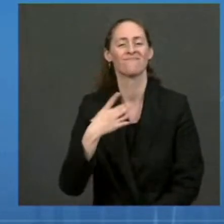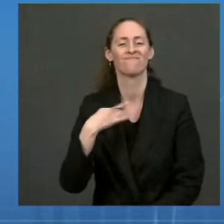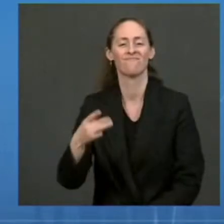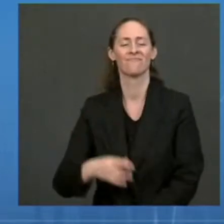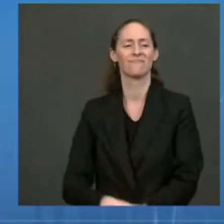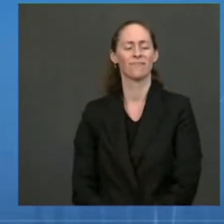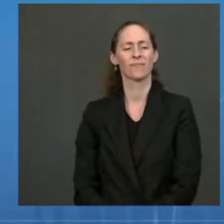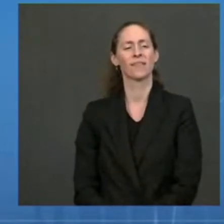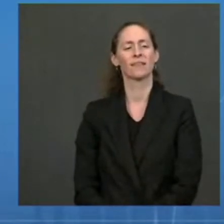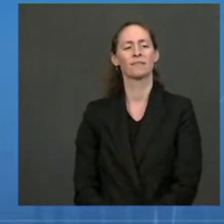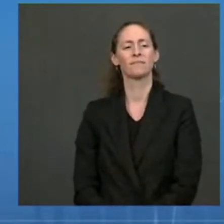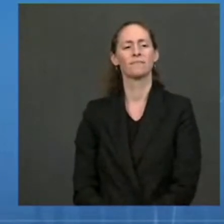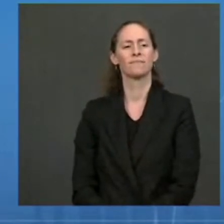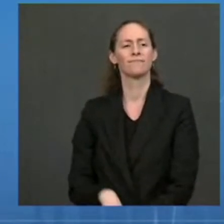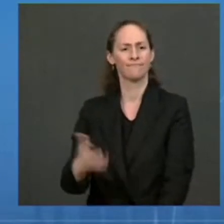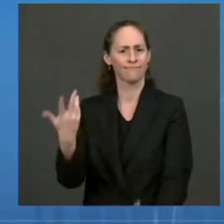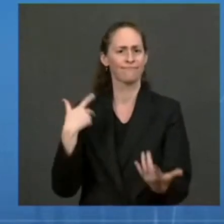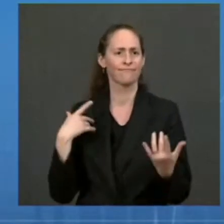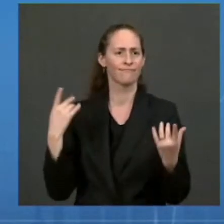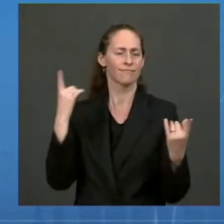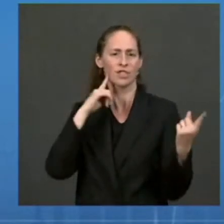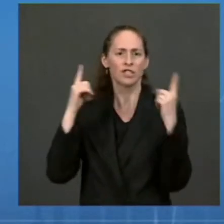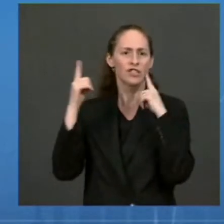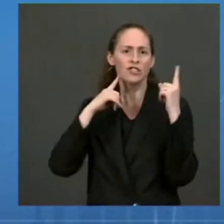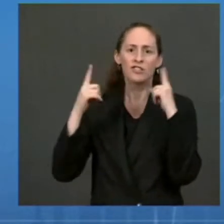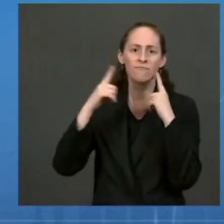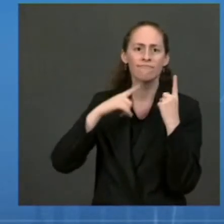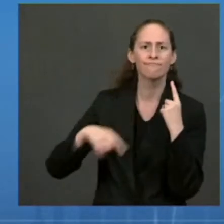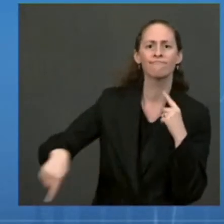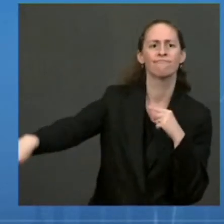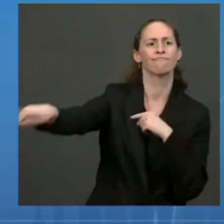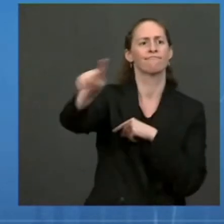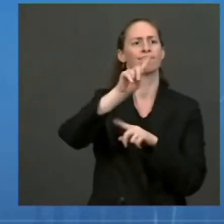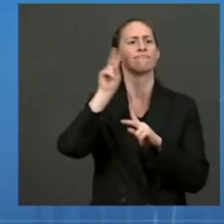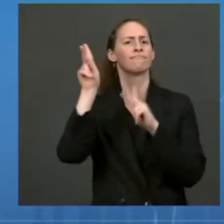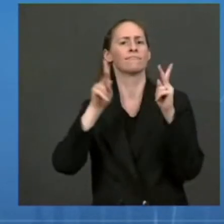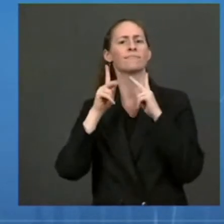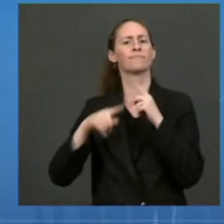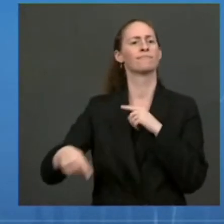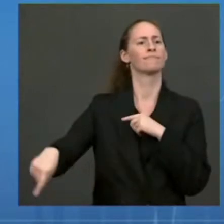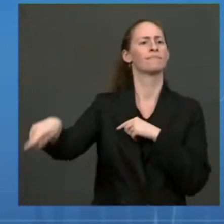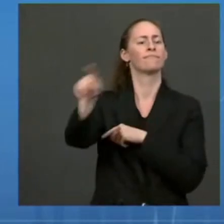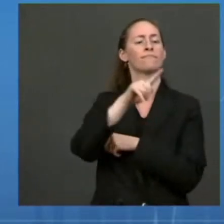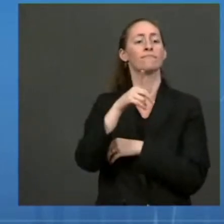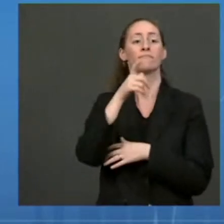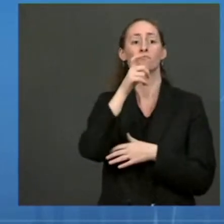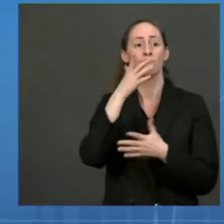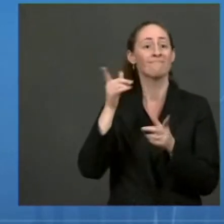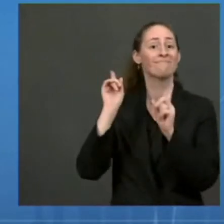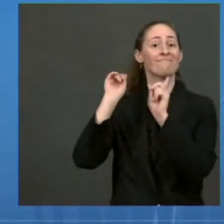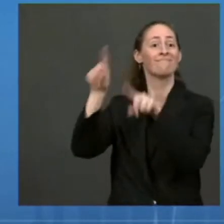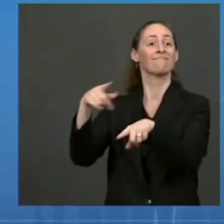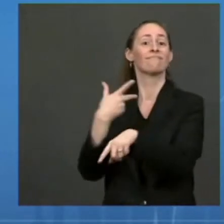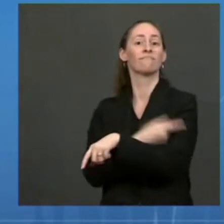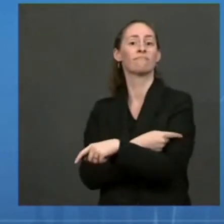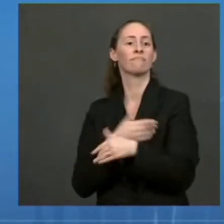FIRST QUESTION? WE ARE HEARING MORE AND MORE